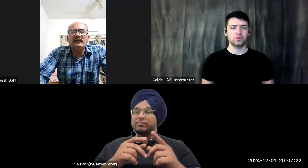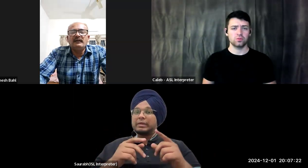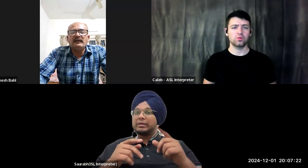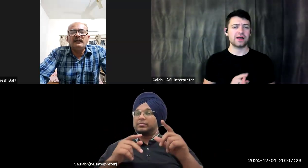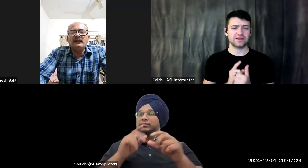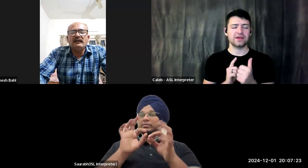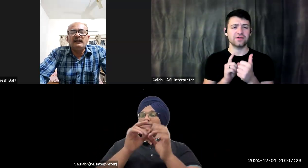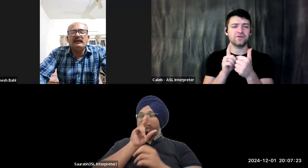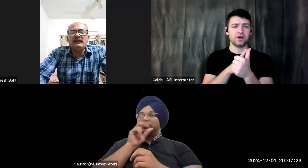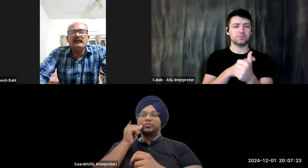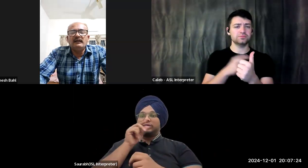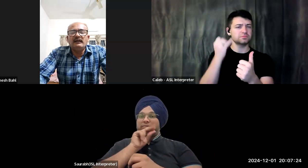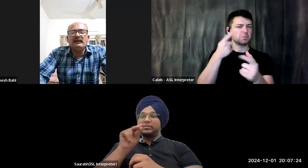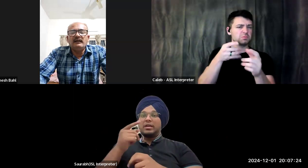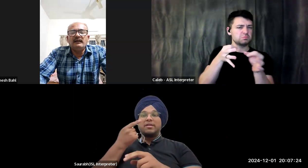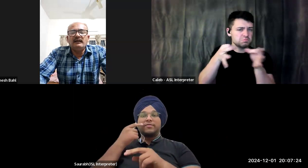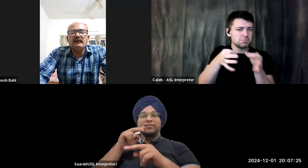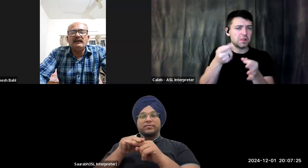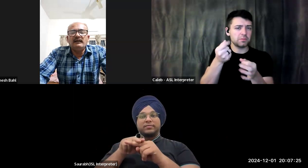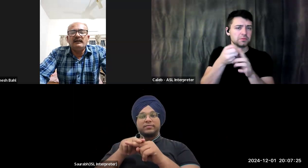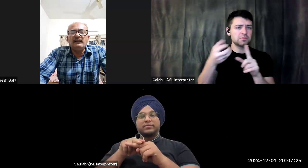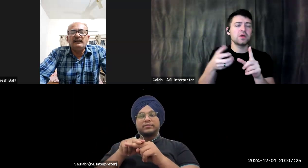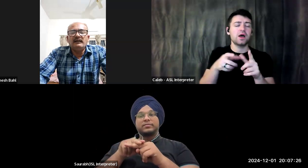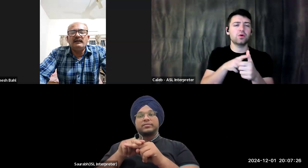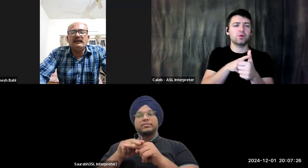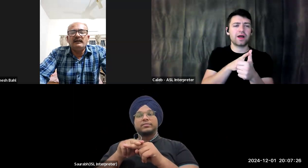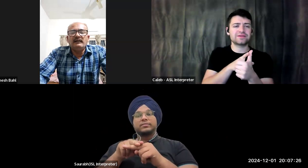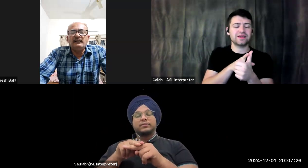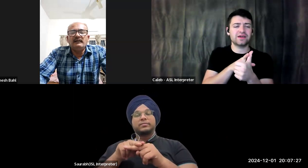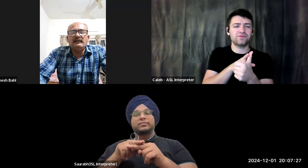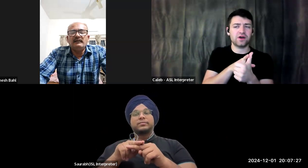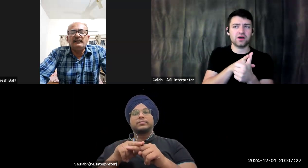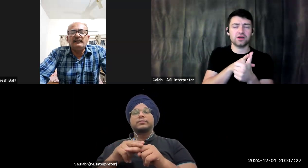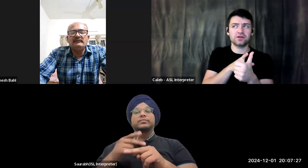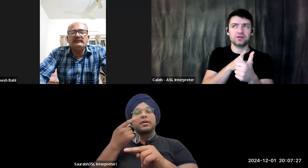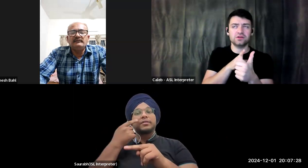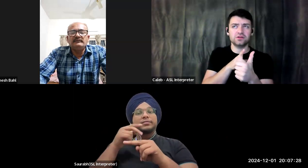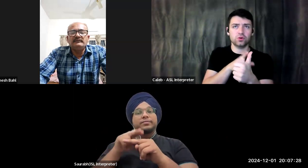we're asking if we're asking if We're asking if we're asking